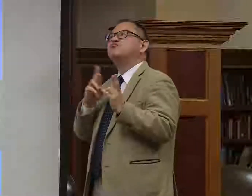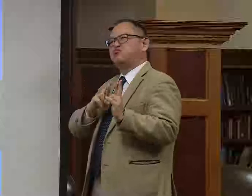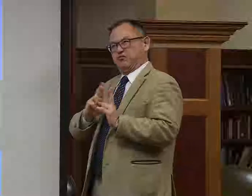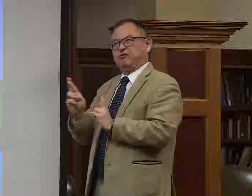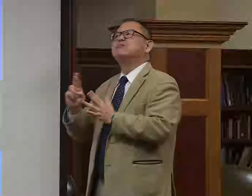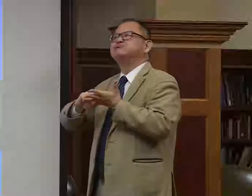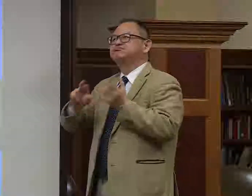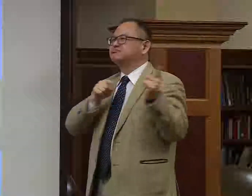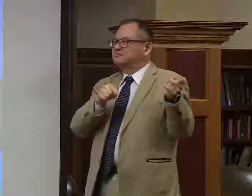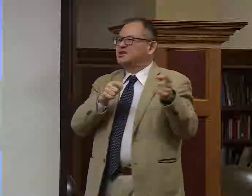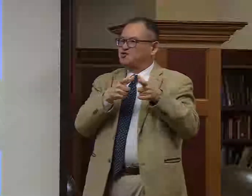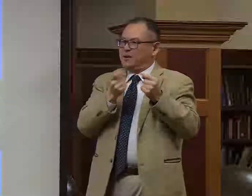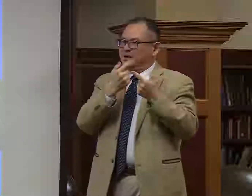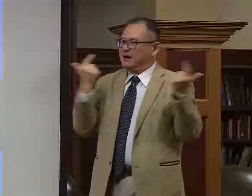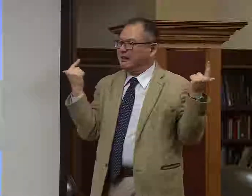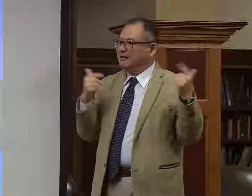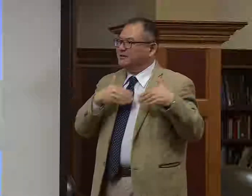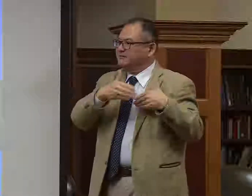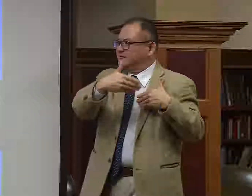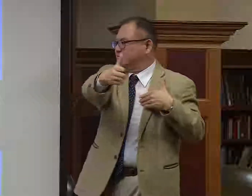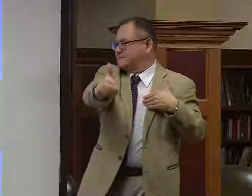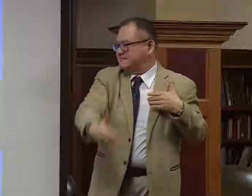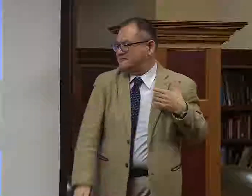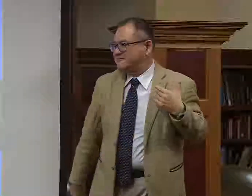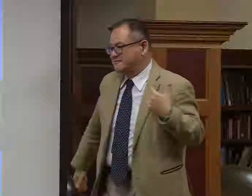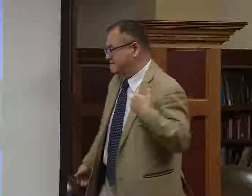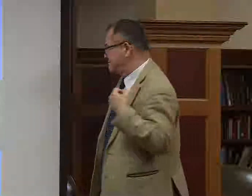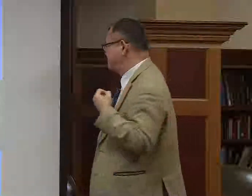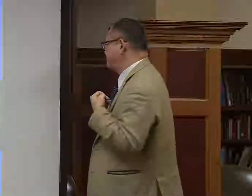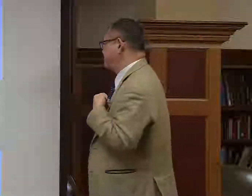So I attended that institute and learned quite a bit,